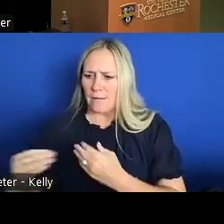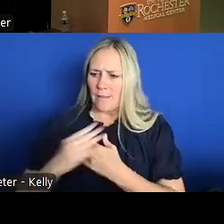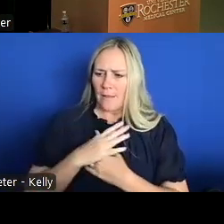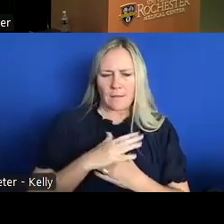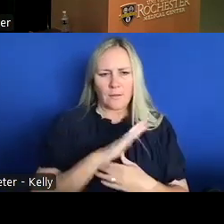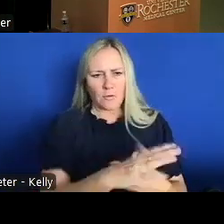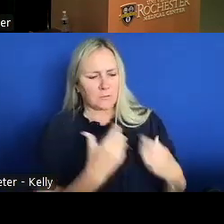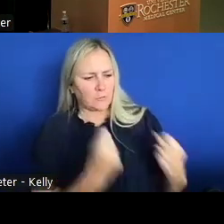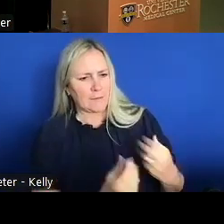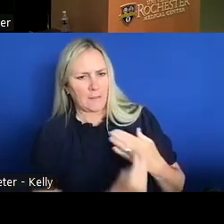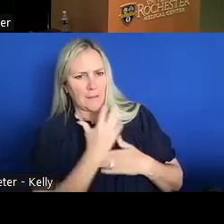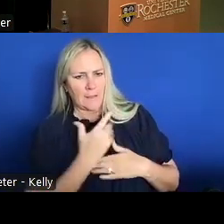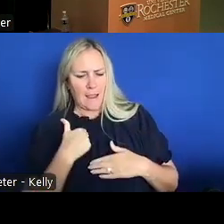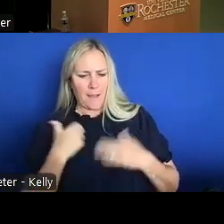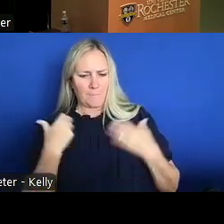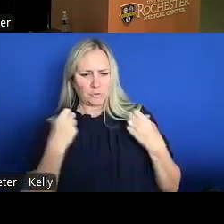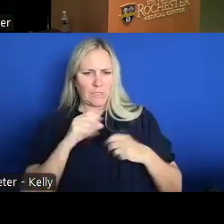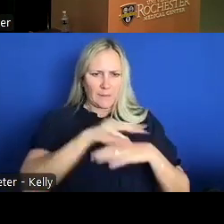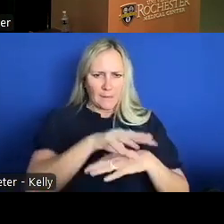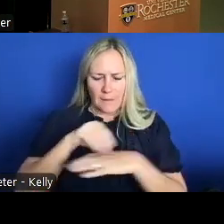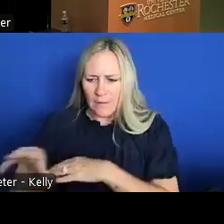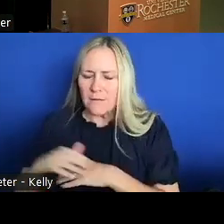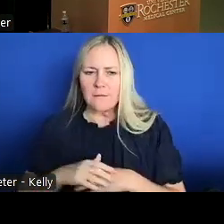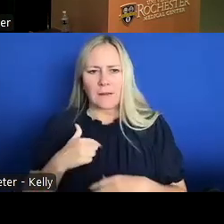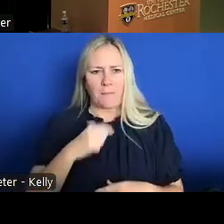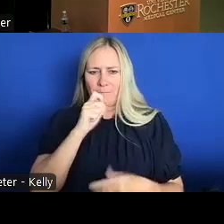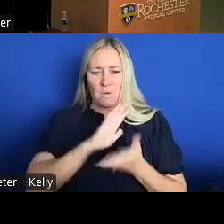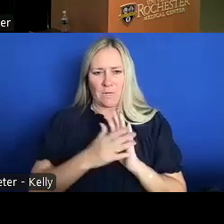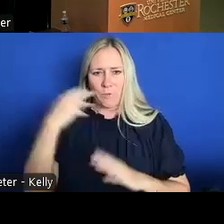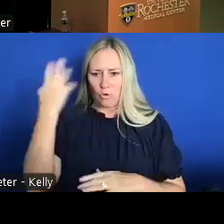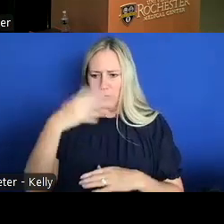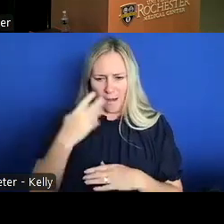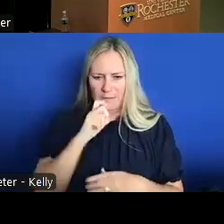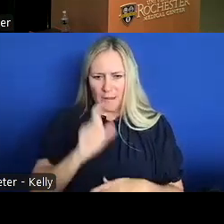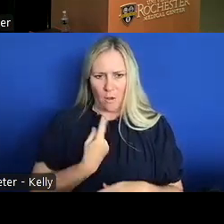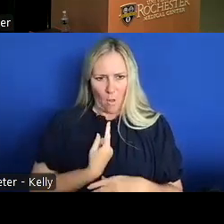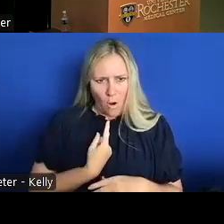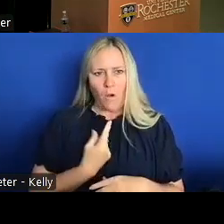going crazy it's not just me and we've all been through this and they can help each other through